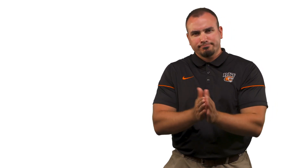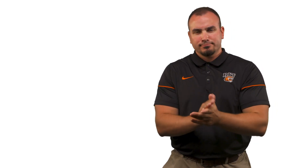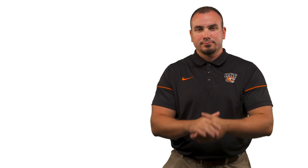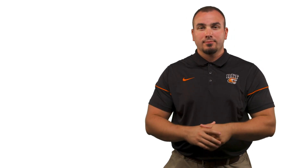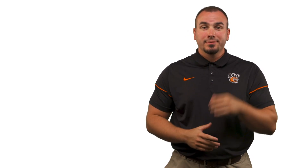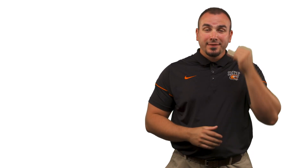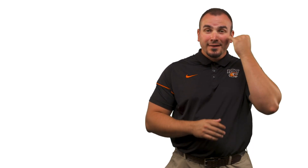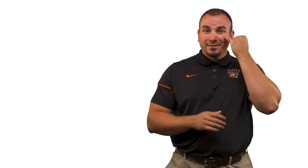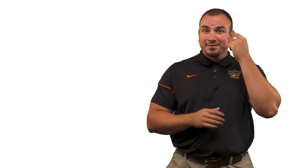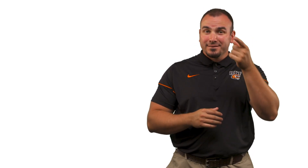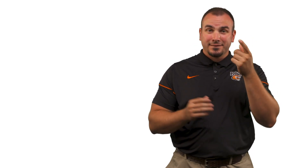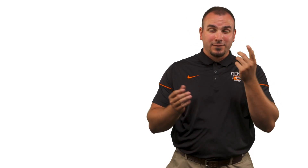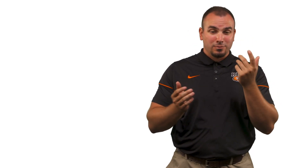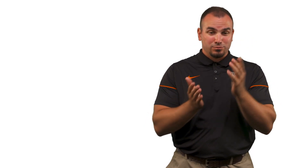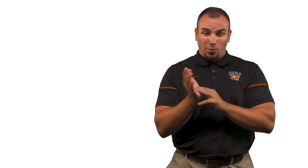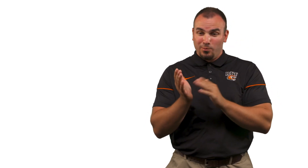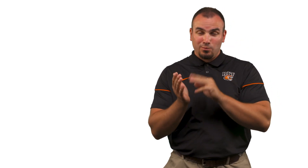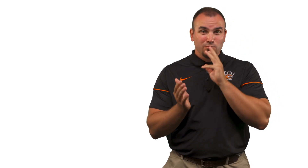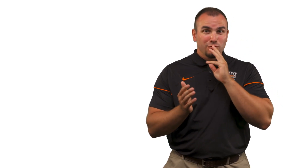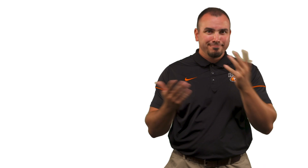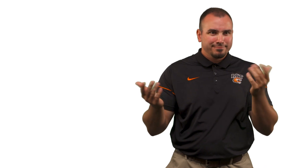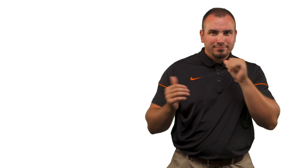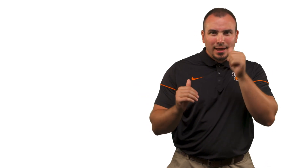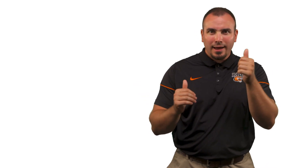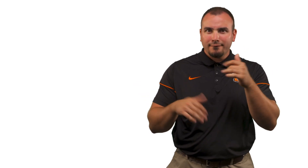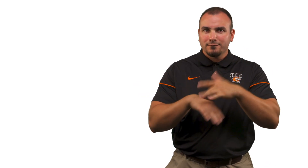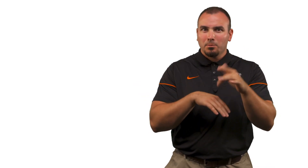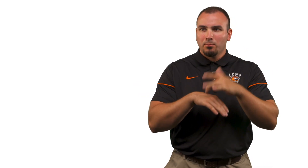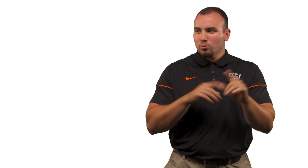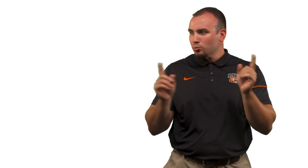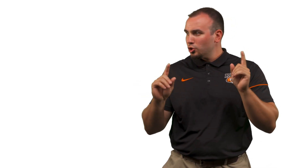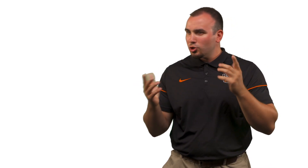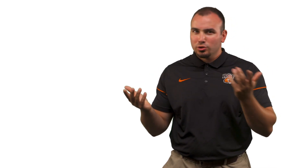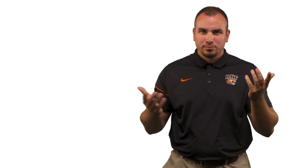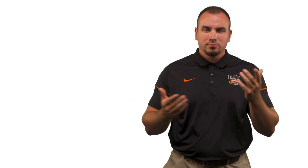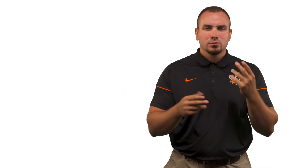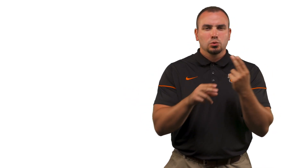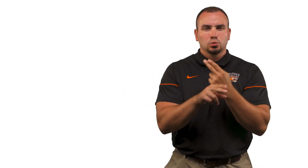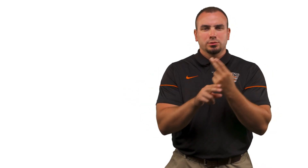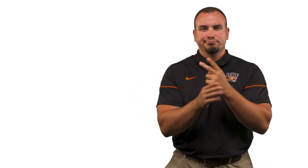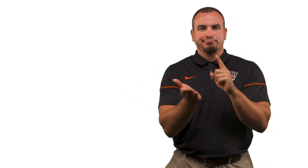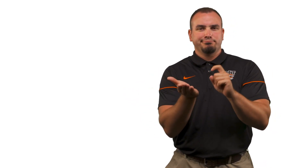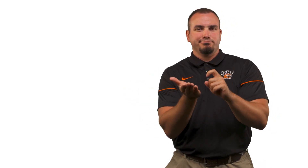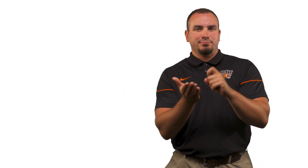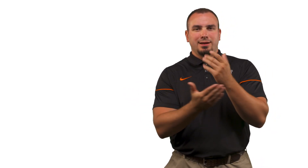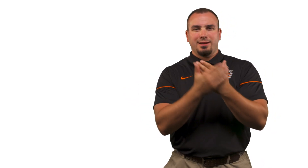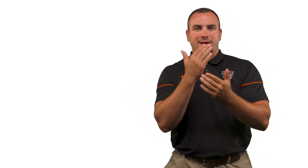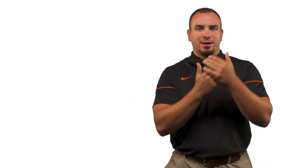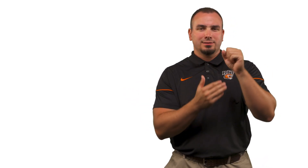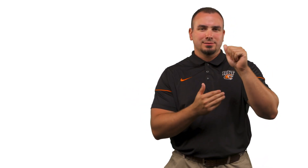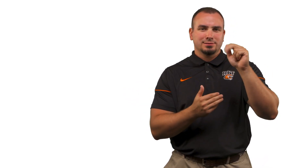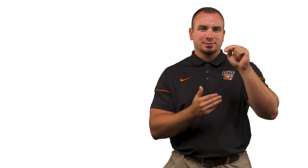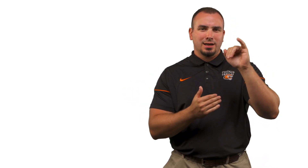Rinse and thoroughly dry. If soap and water is not available, use hand